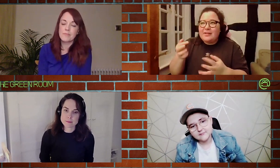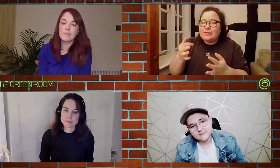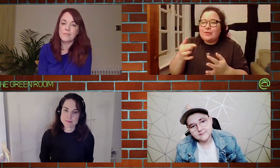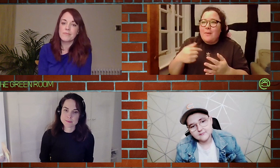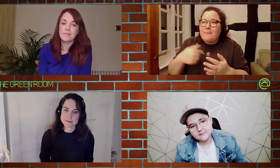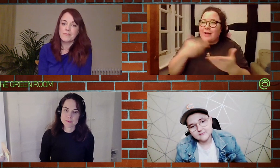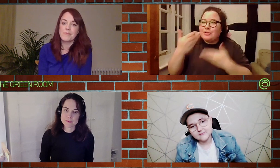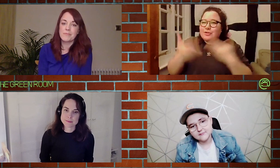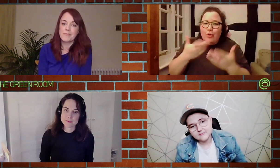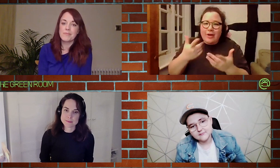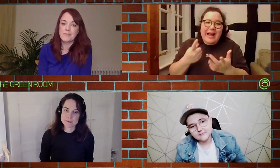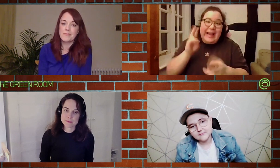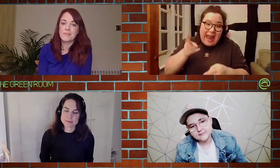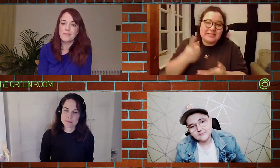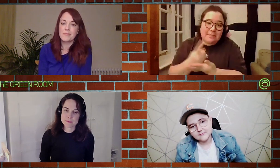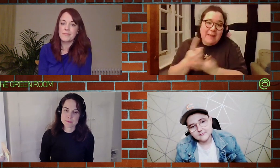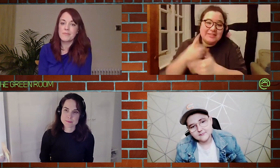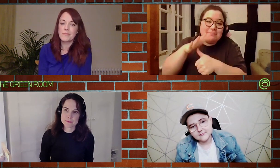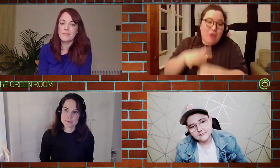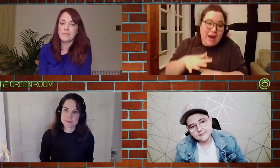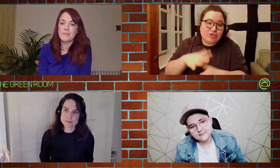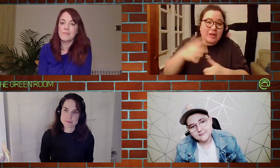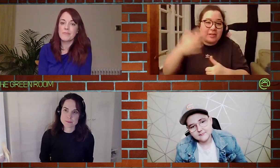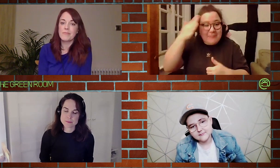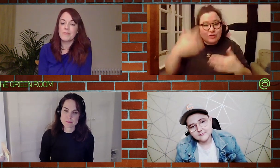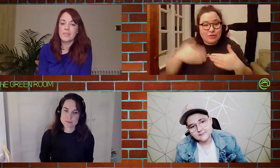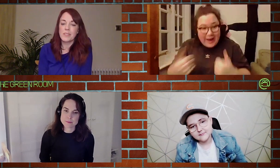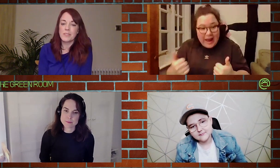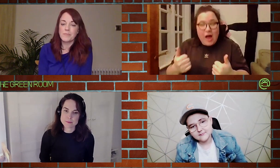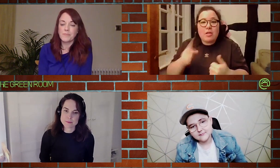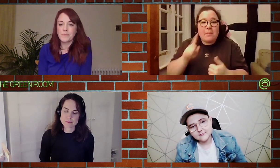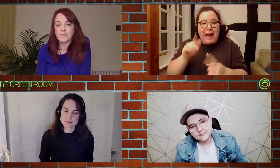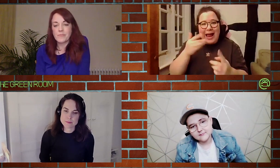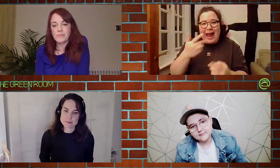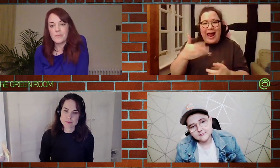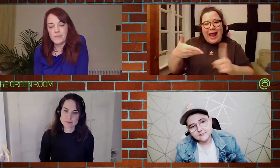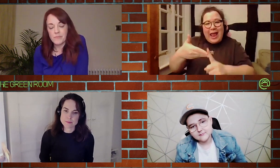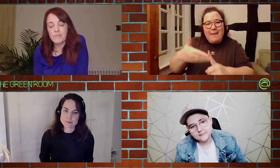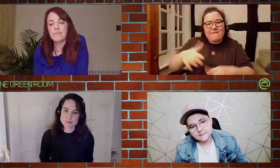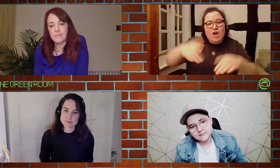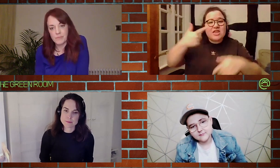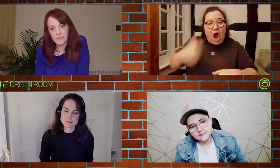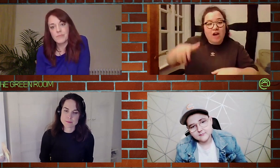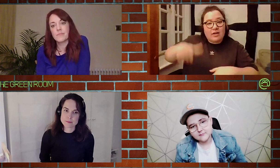it's with a company called Wonder Fools. Again, it's about depression and mental health.